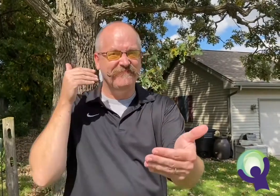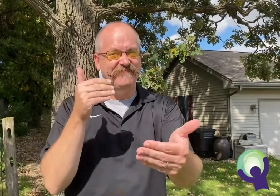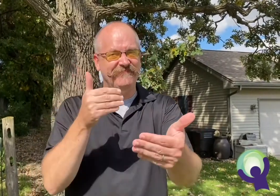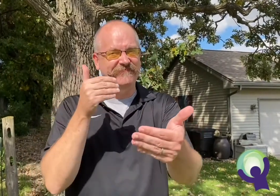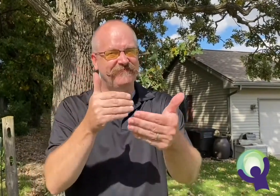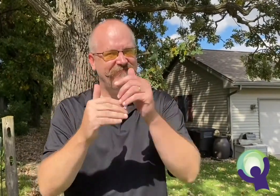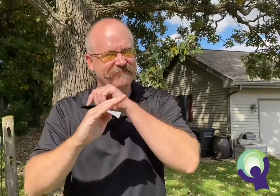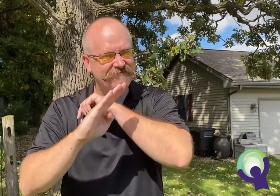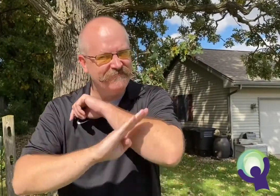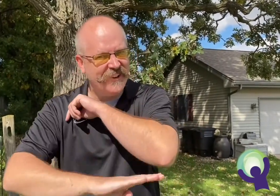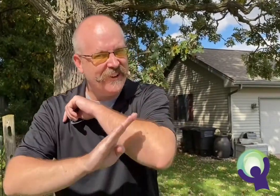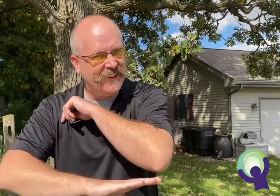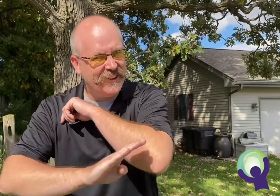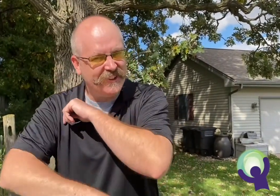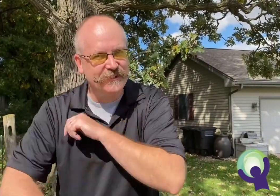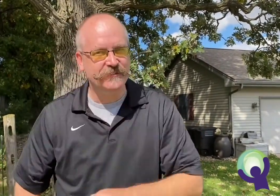That means that fall is coming soon.